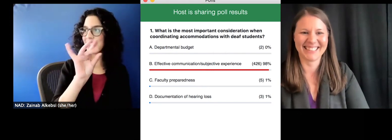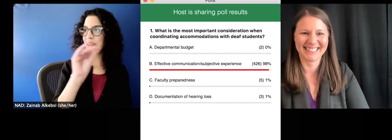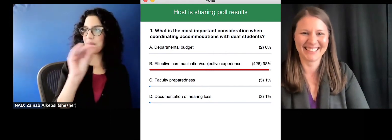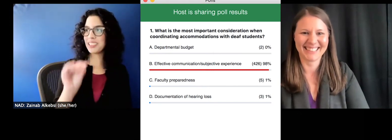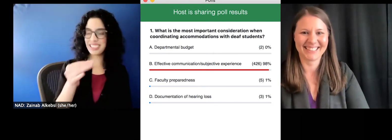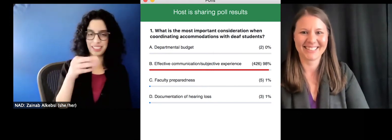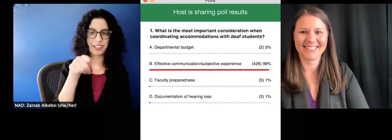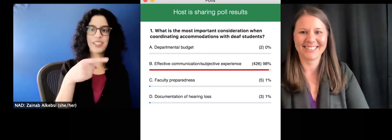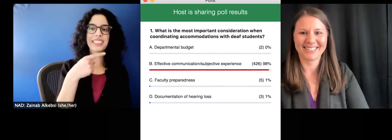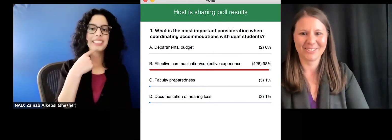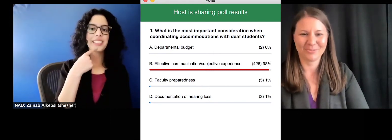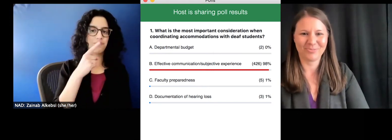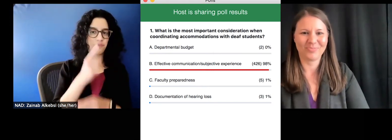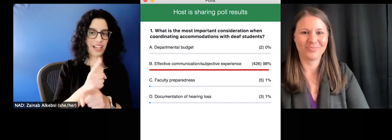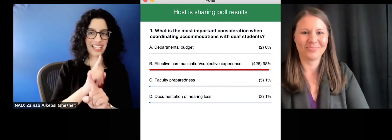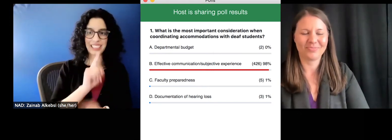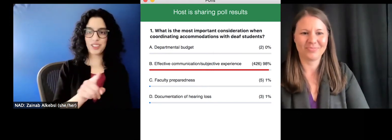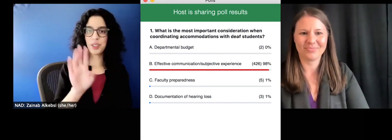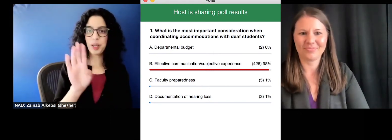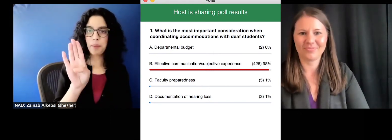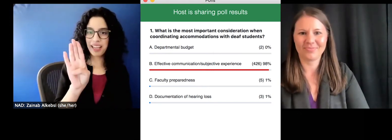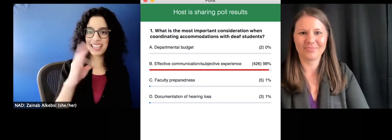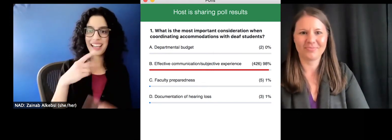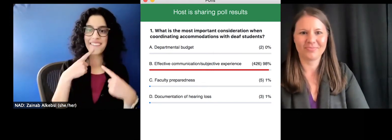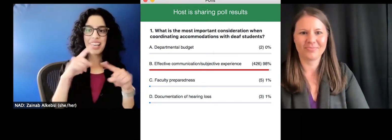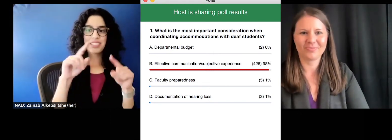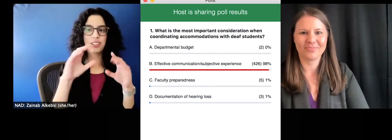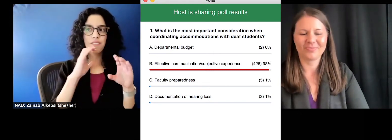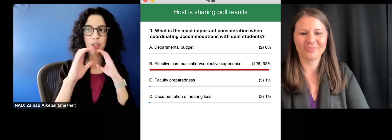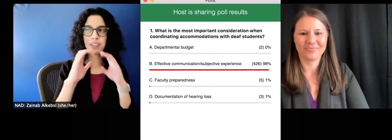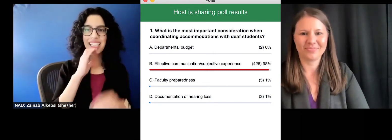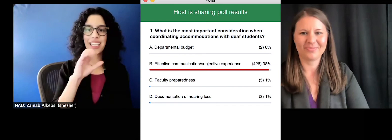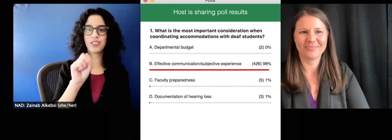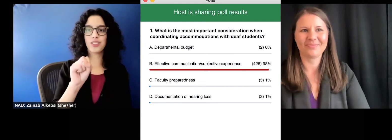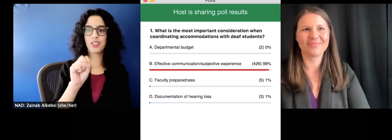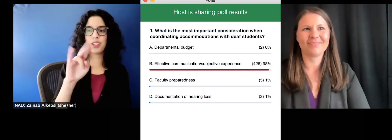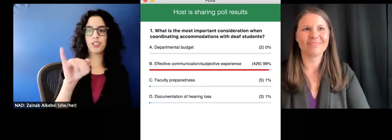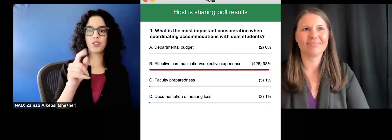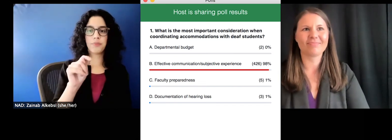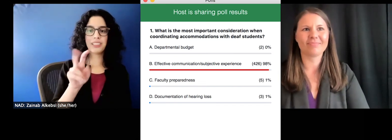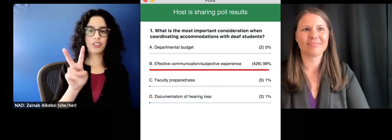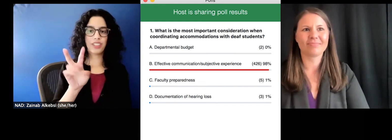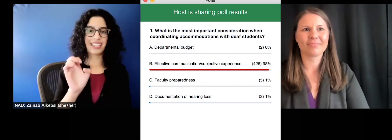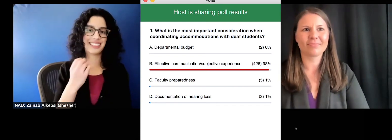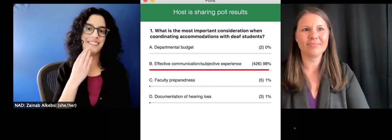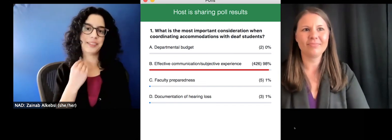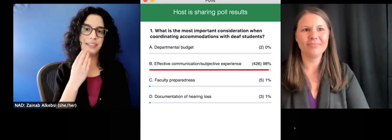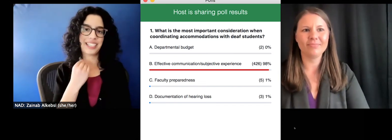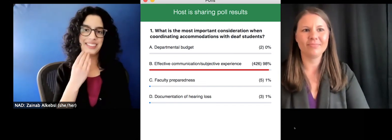98% of you selected the right answer, B, effective communication and subjective experience.